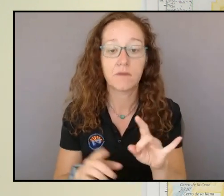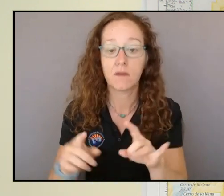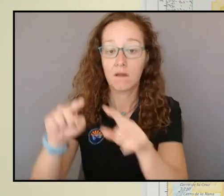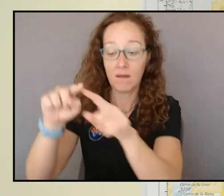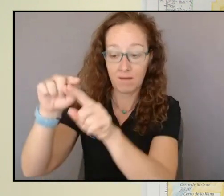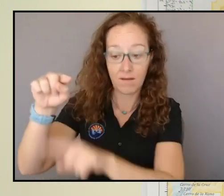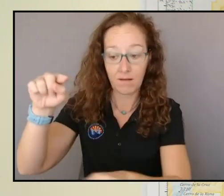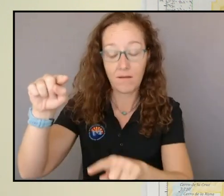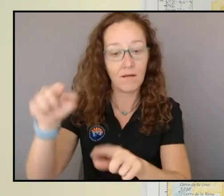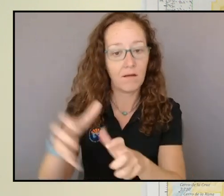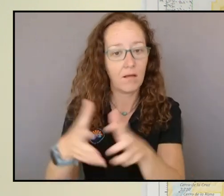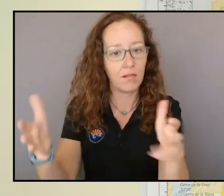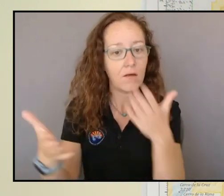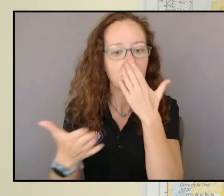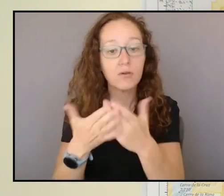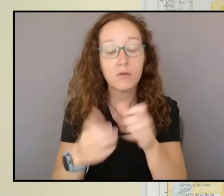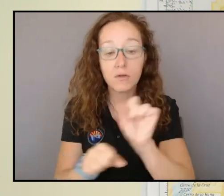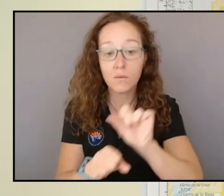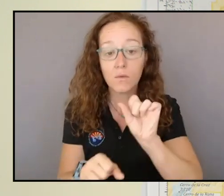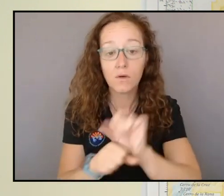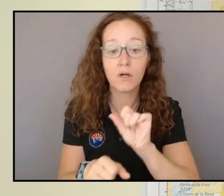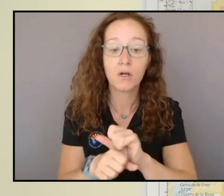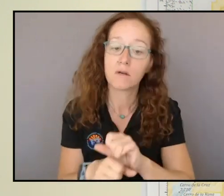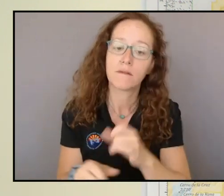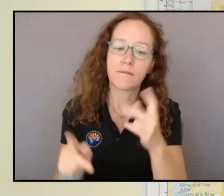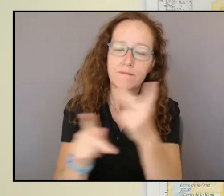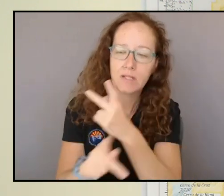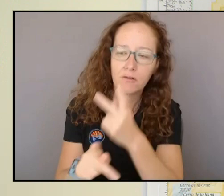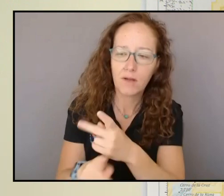the line location that we think will be successful going up